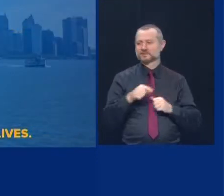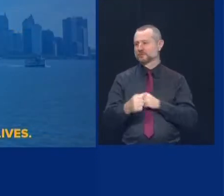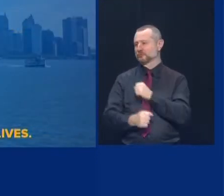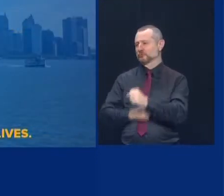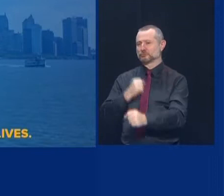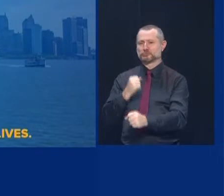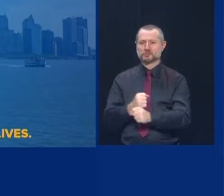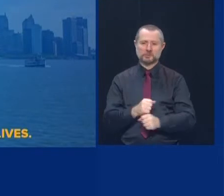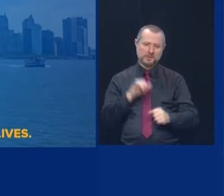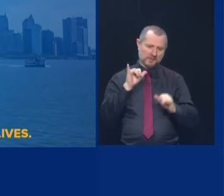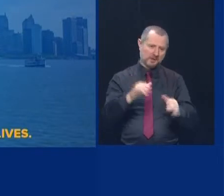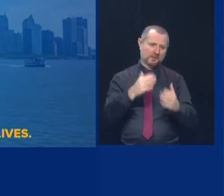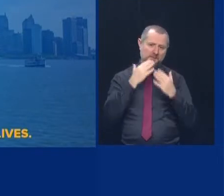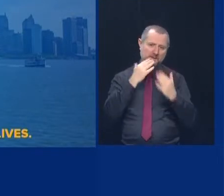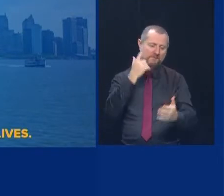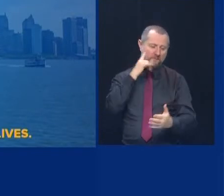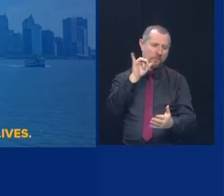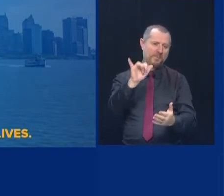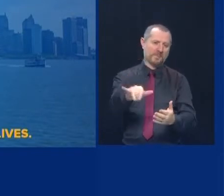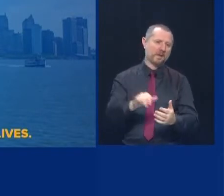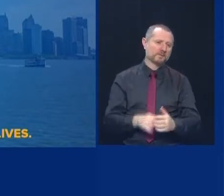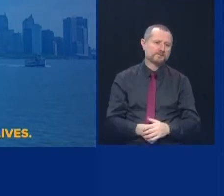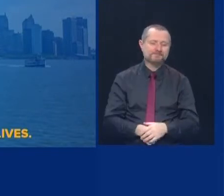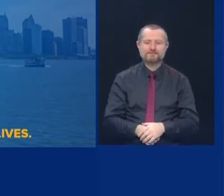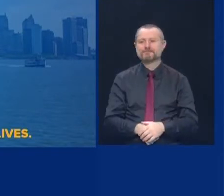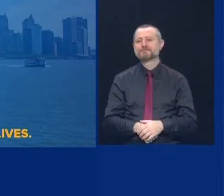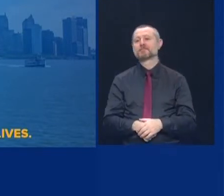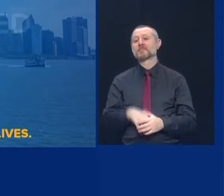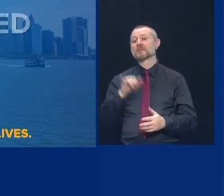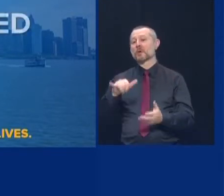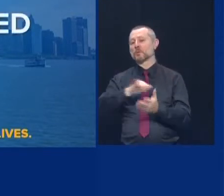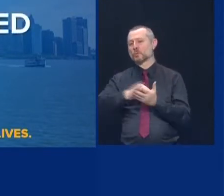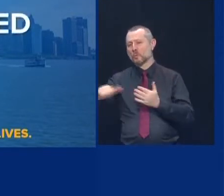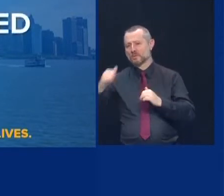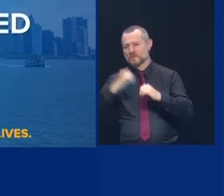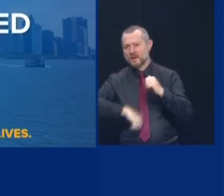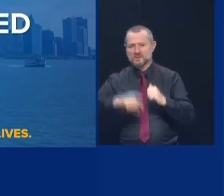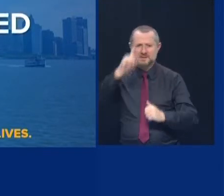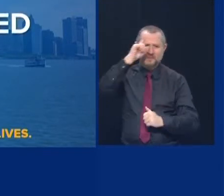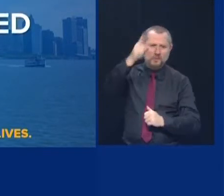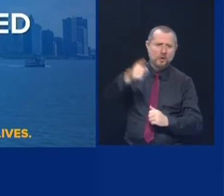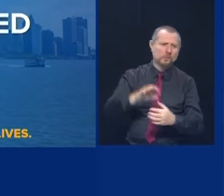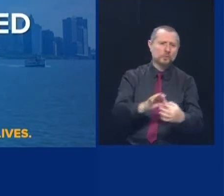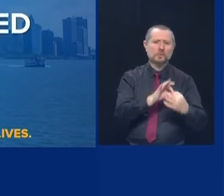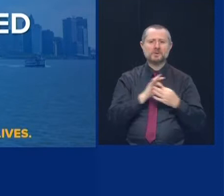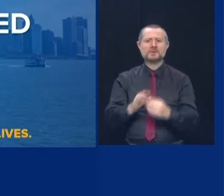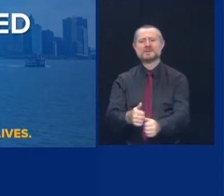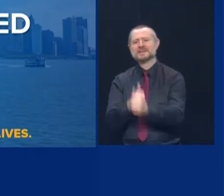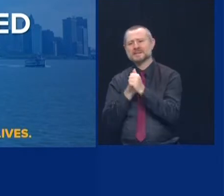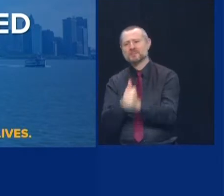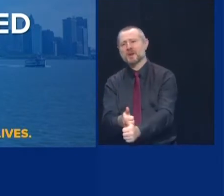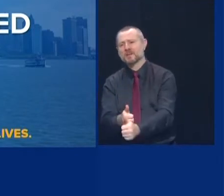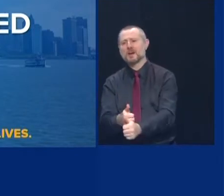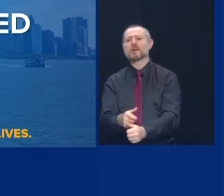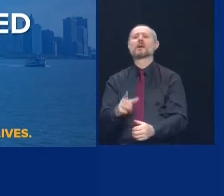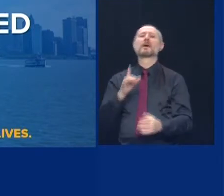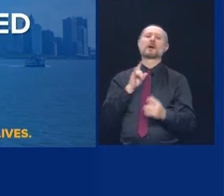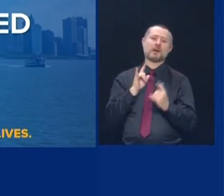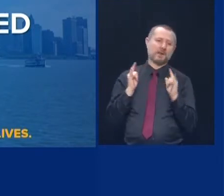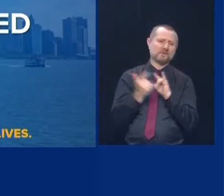NEW YORK AND EVERYTHING THAT WE DID TOGETHER THIS YEAR. THAT'S WHAT WE'RE THANKING.